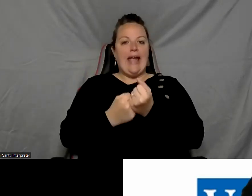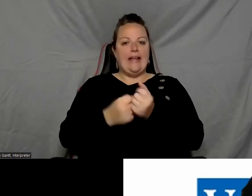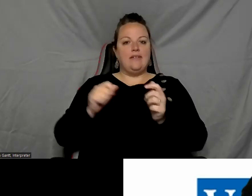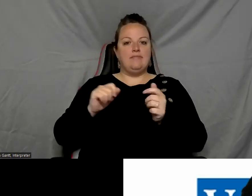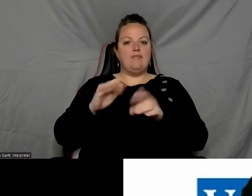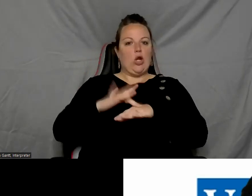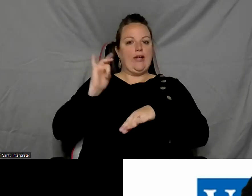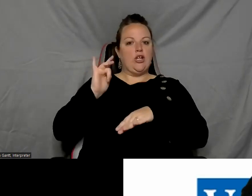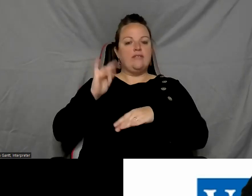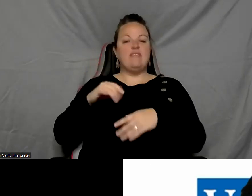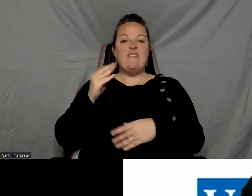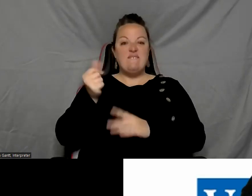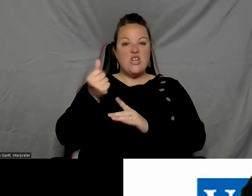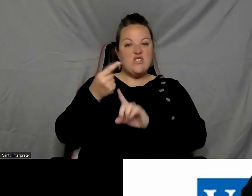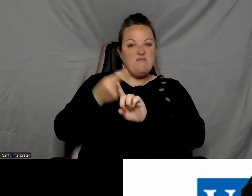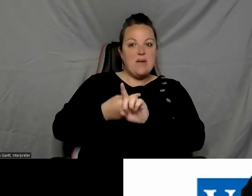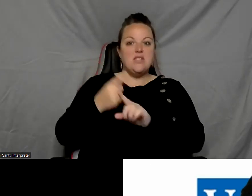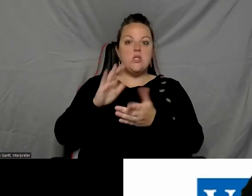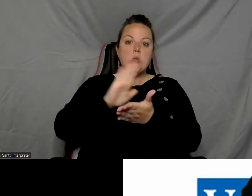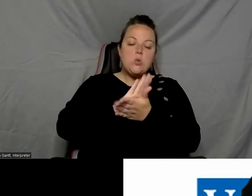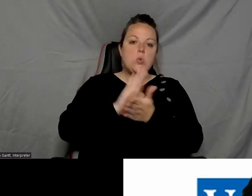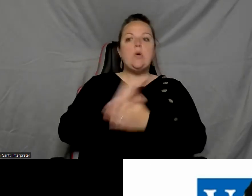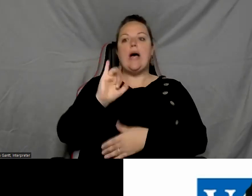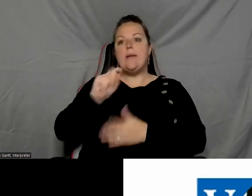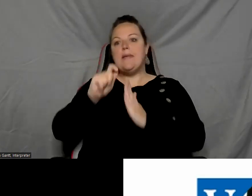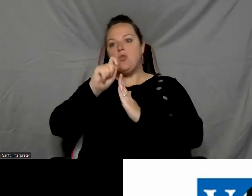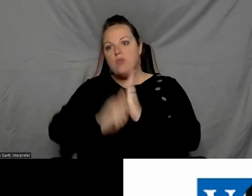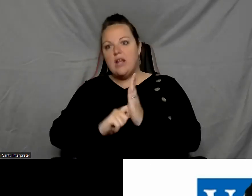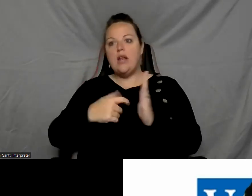couple of months in school with getting my IEP written, I would just sit in the meeting